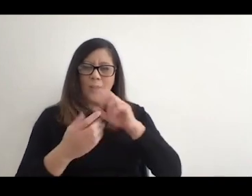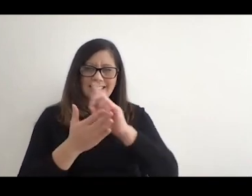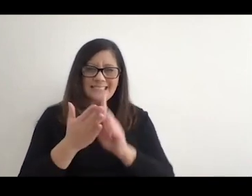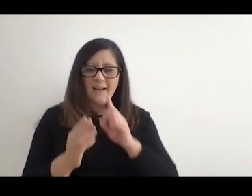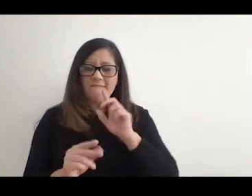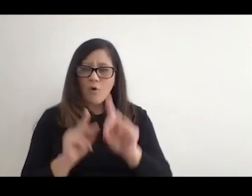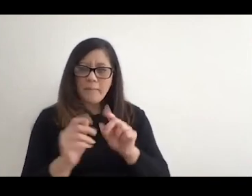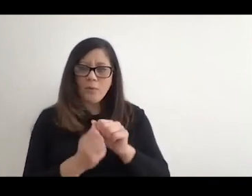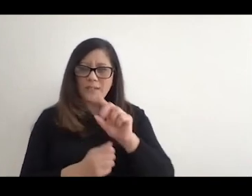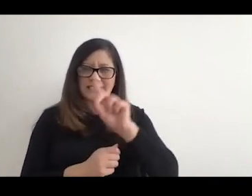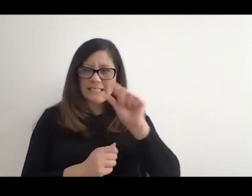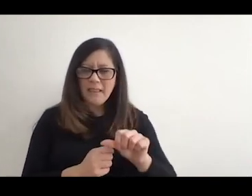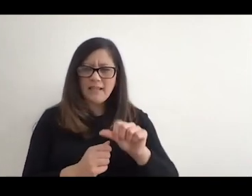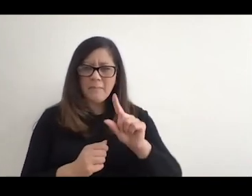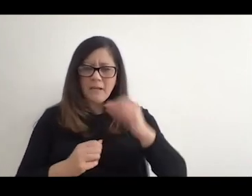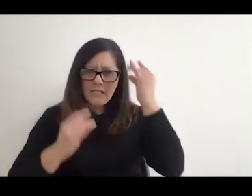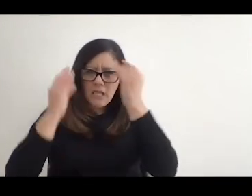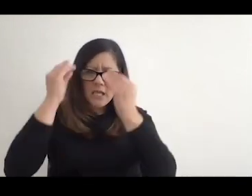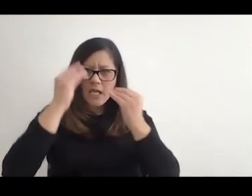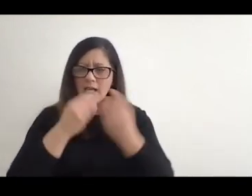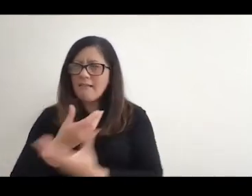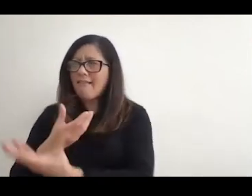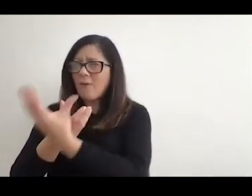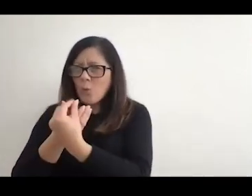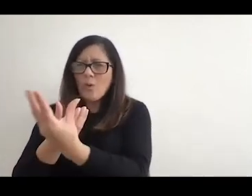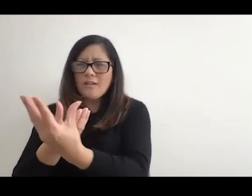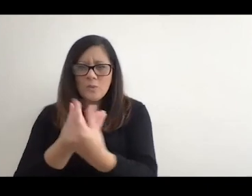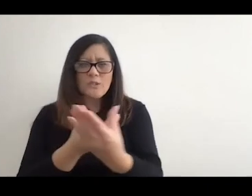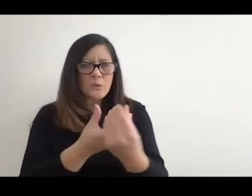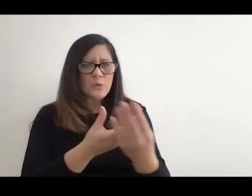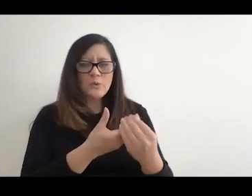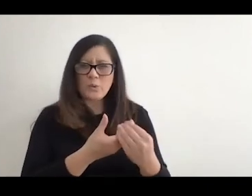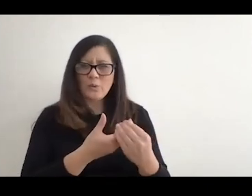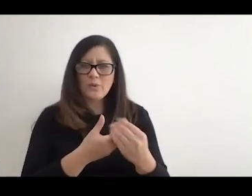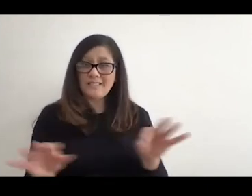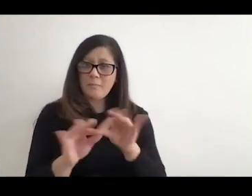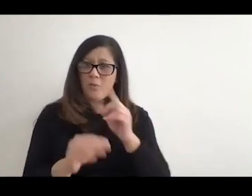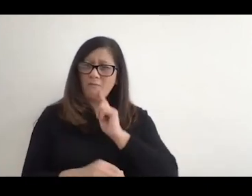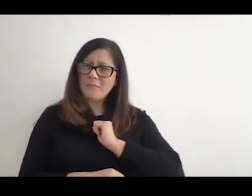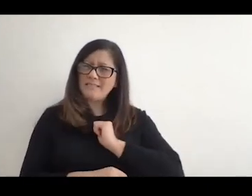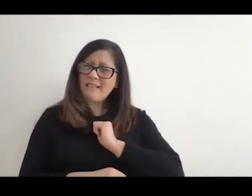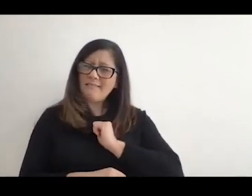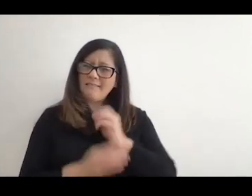with disabilities, helping them dress. That's important for me because I